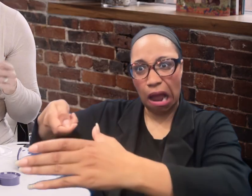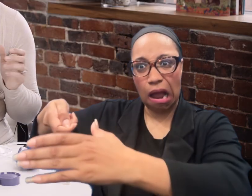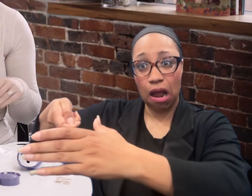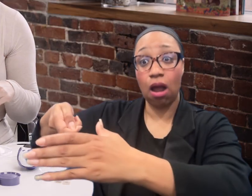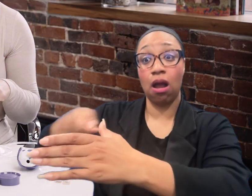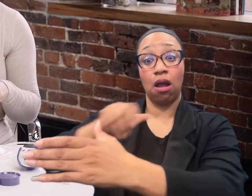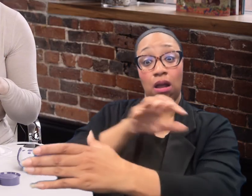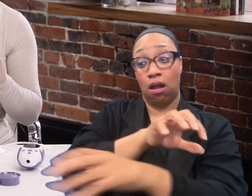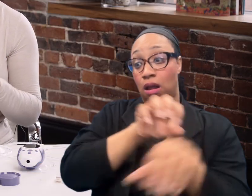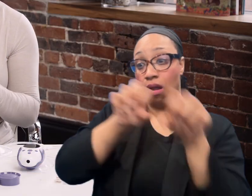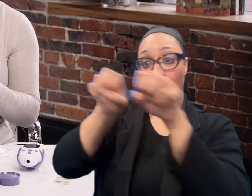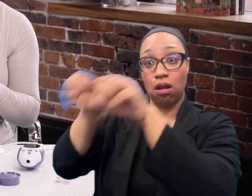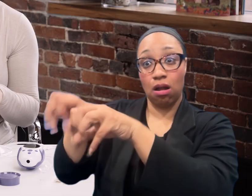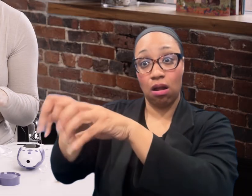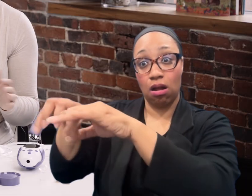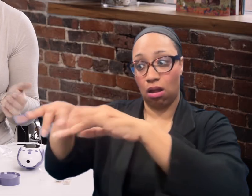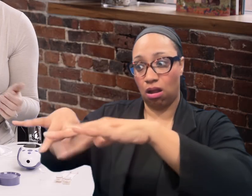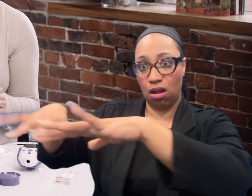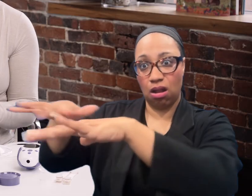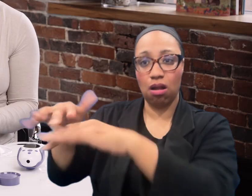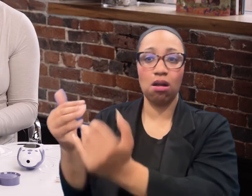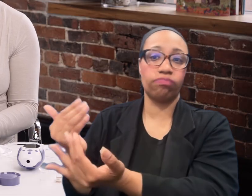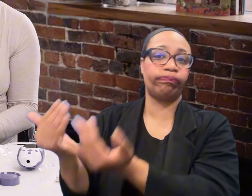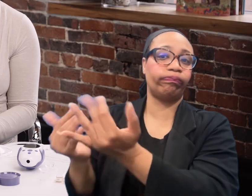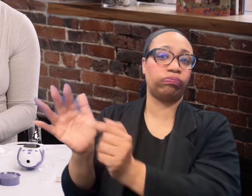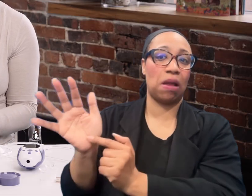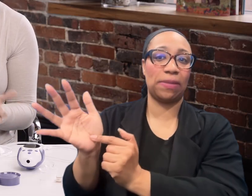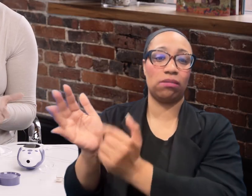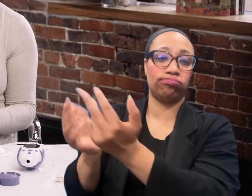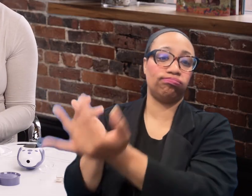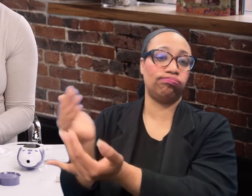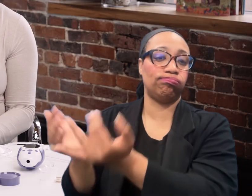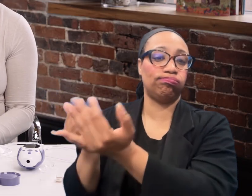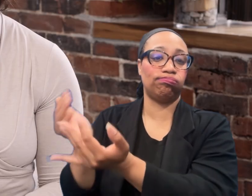water very carefully, put them to the side, and let them air dry. And that's it for cleaning.